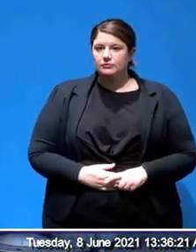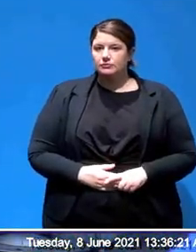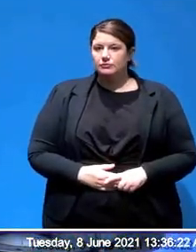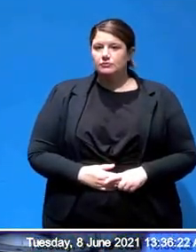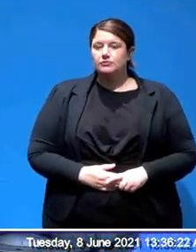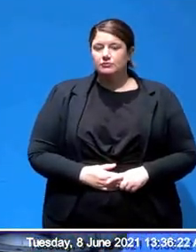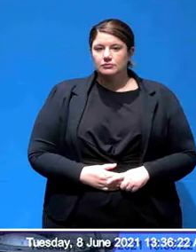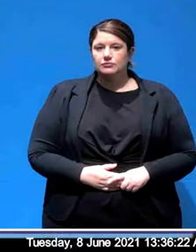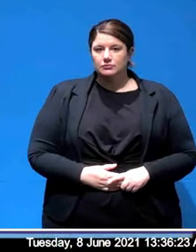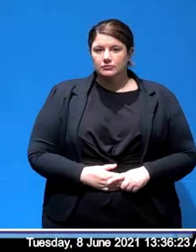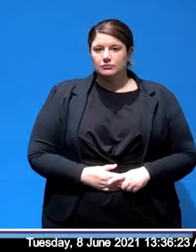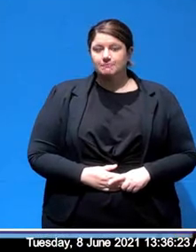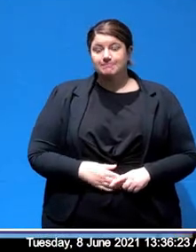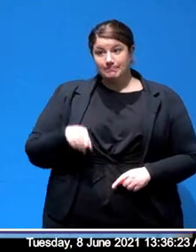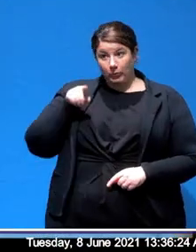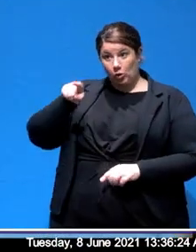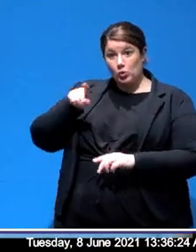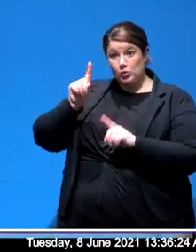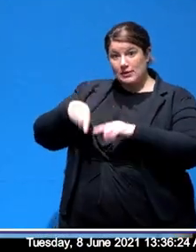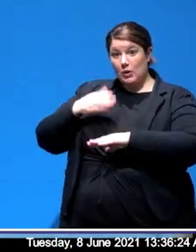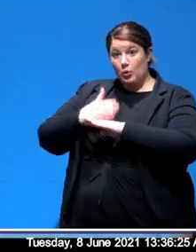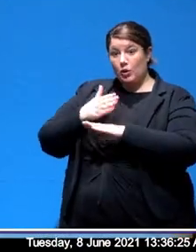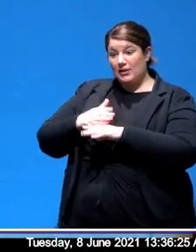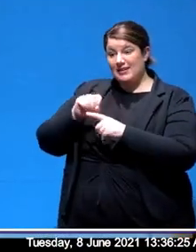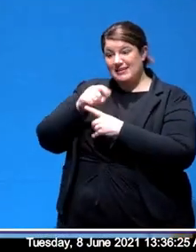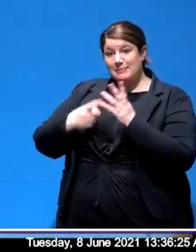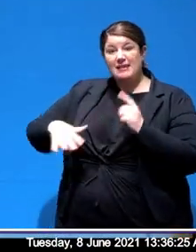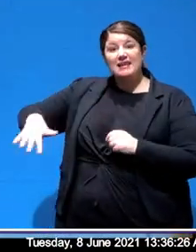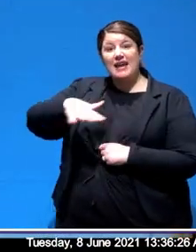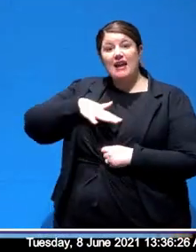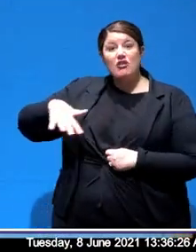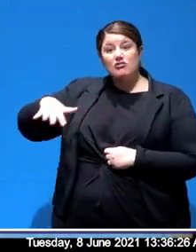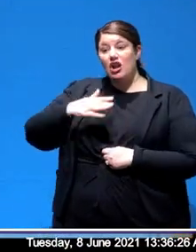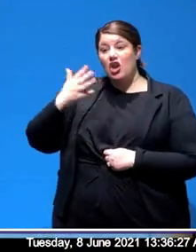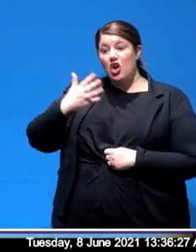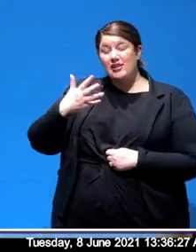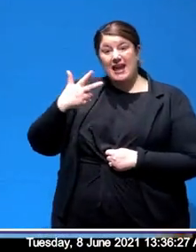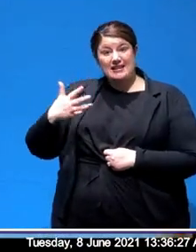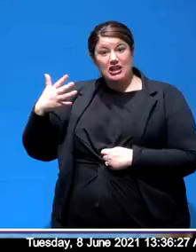Mr Cunningham, you started working in the disability sector in around 1989; is that right?